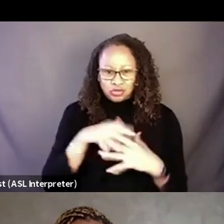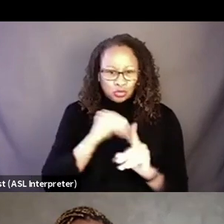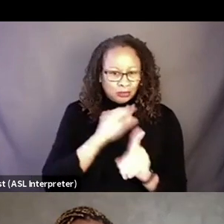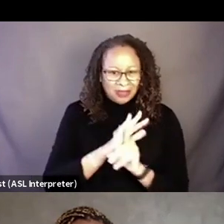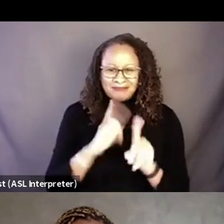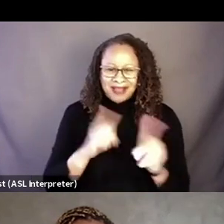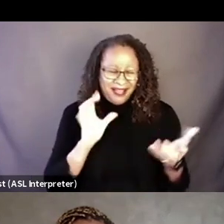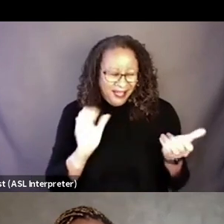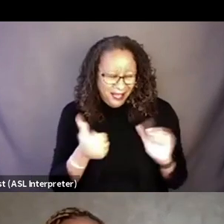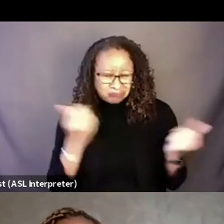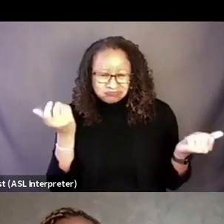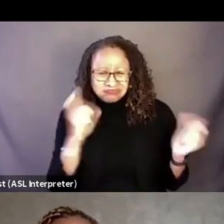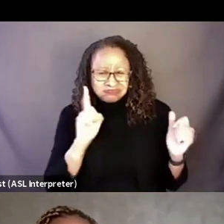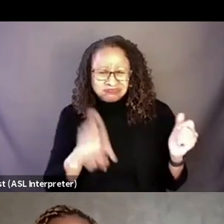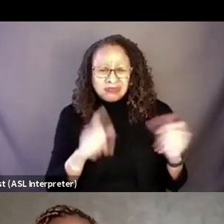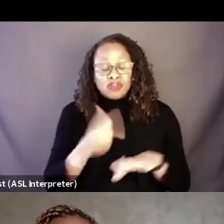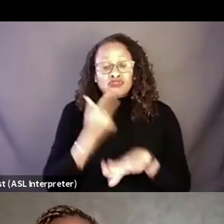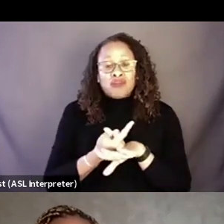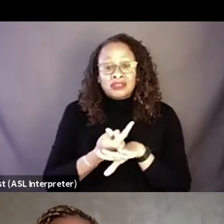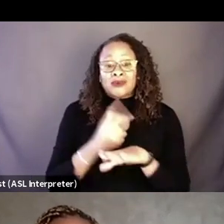She graduated from college in 2005 and had